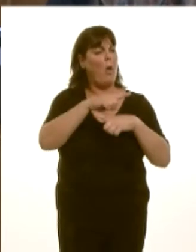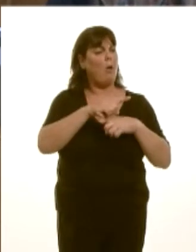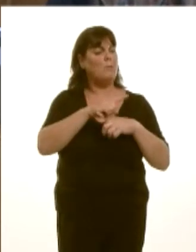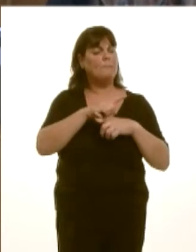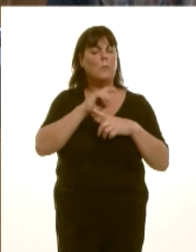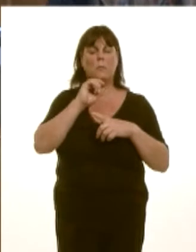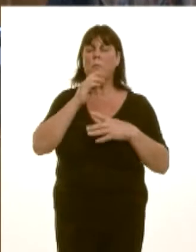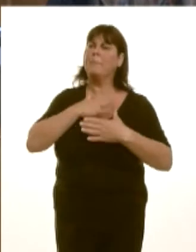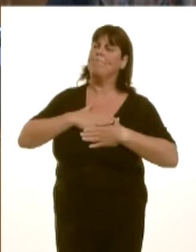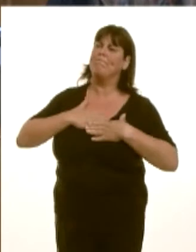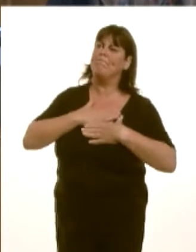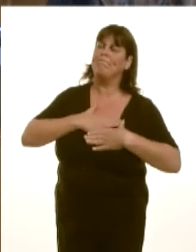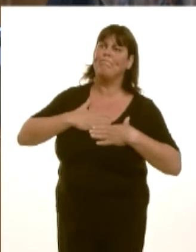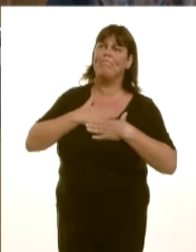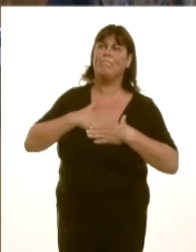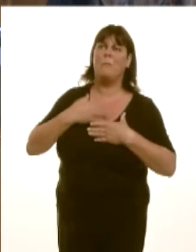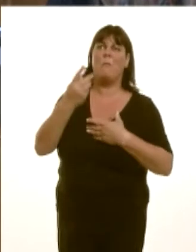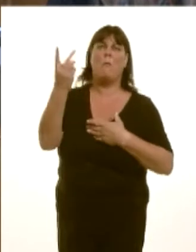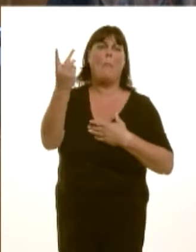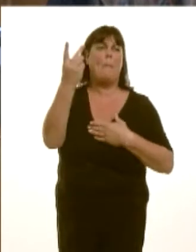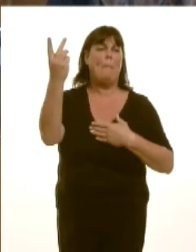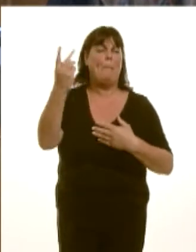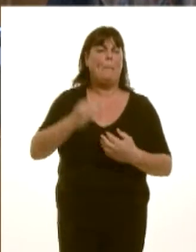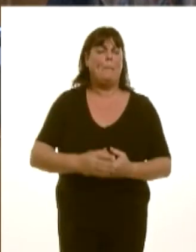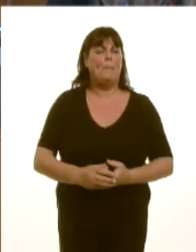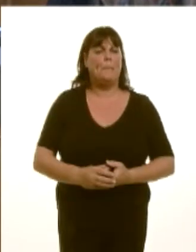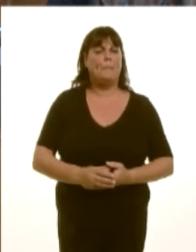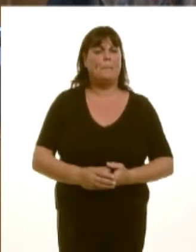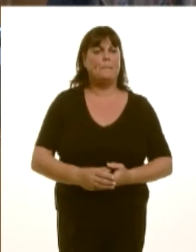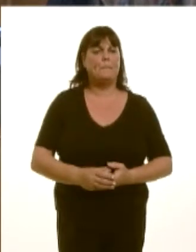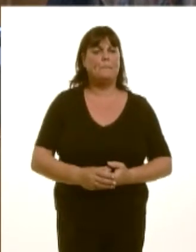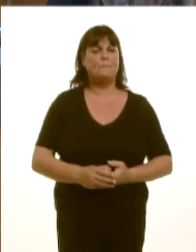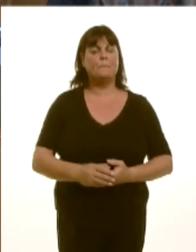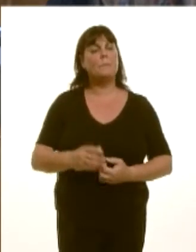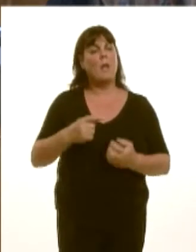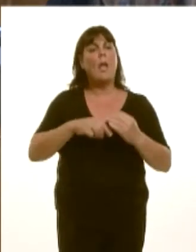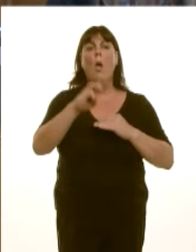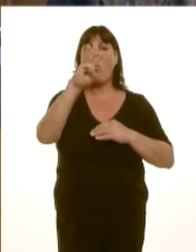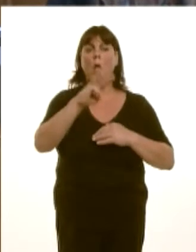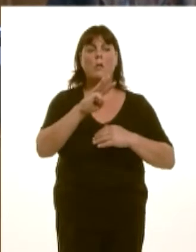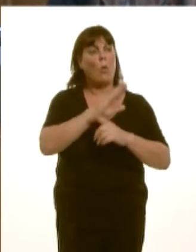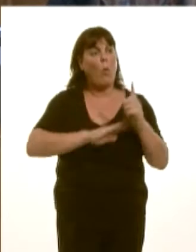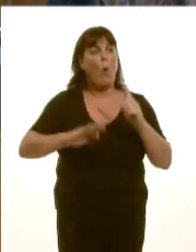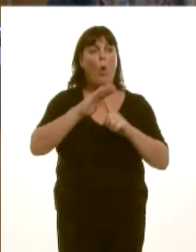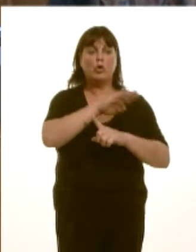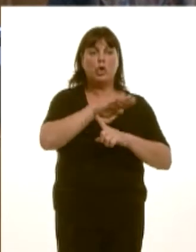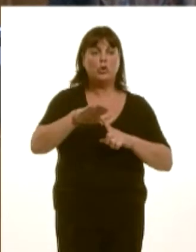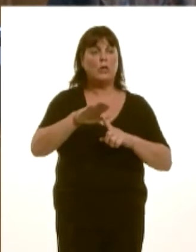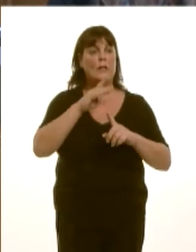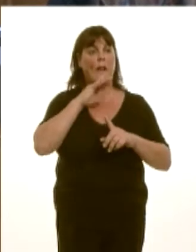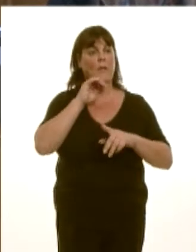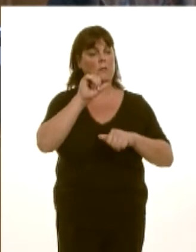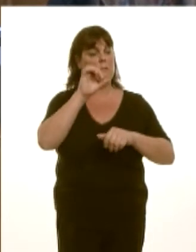I am pleased at the fact that, in Wales, all children are seen within the target time.